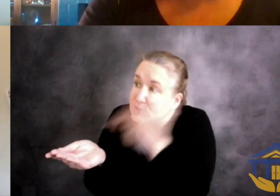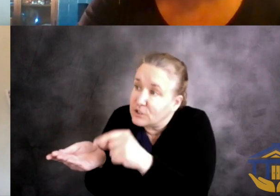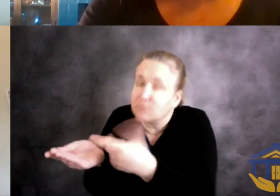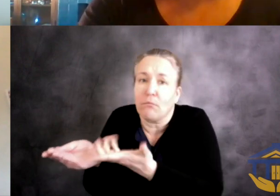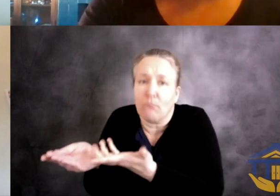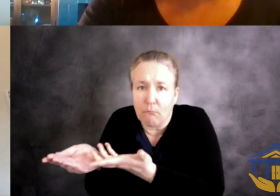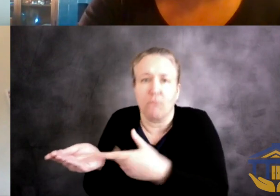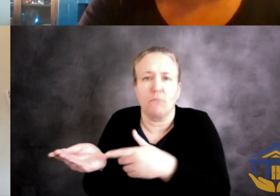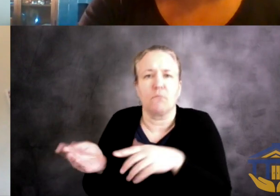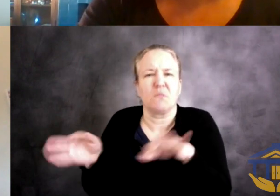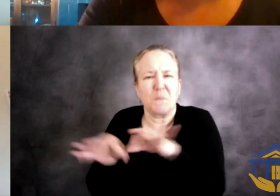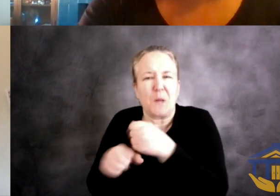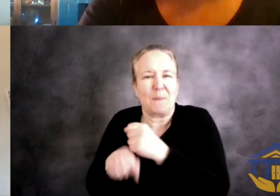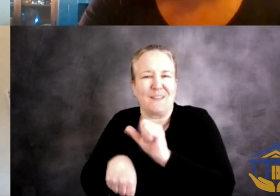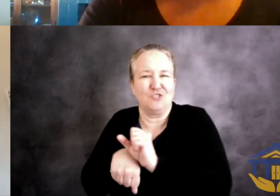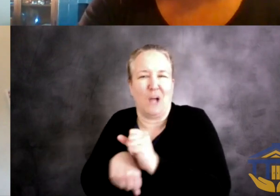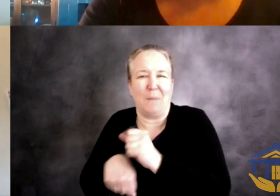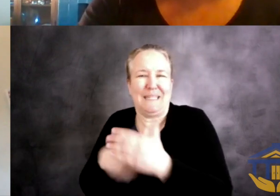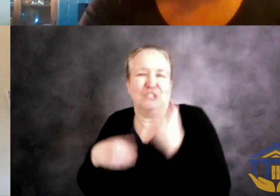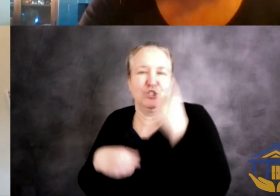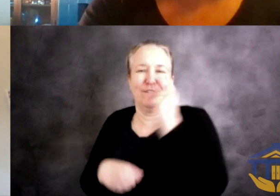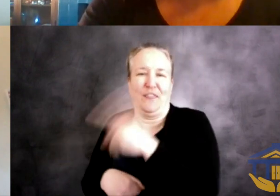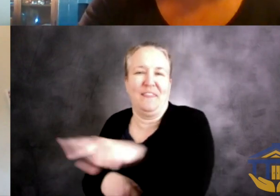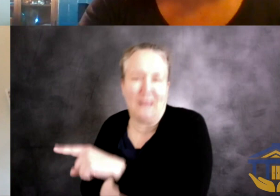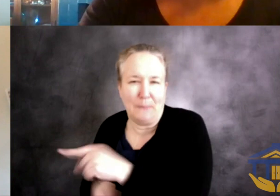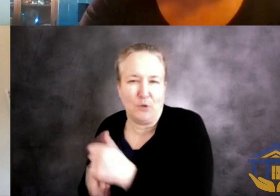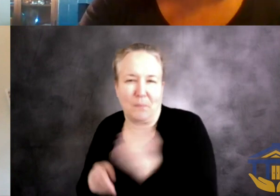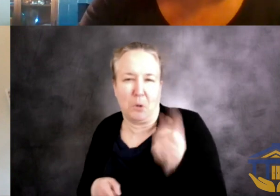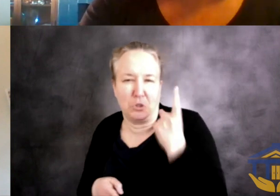job a little easier and just saying “I really want you to understand where I'm coming from.